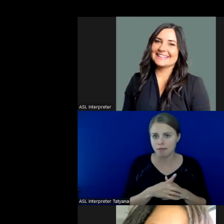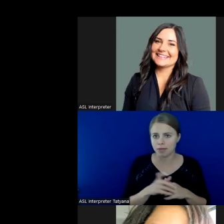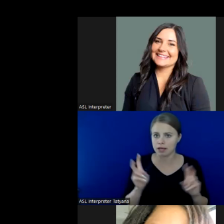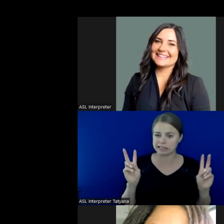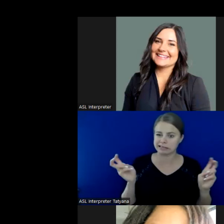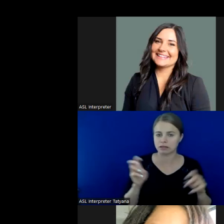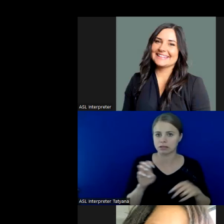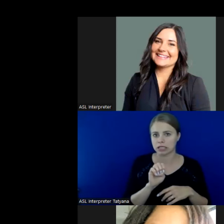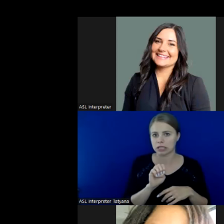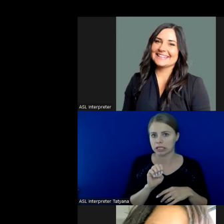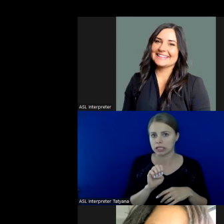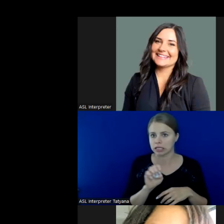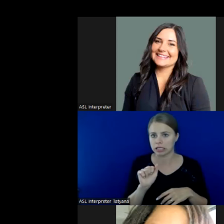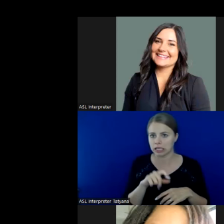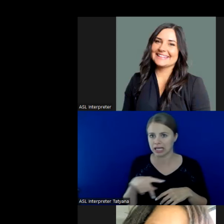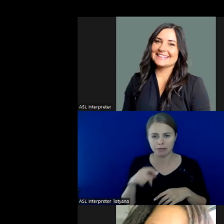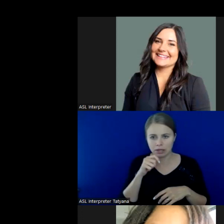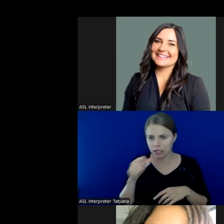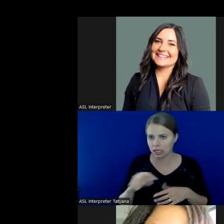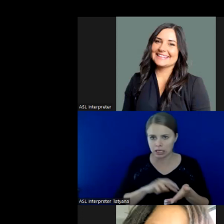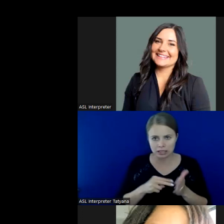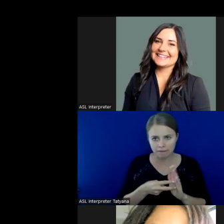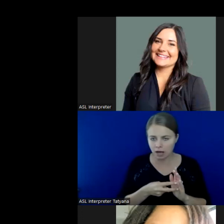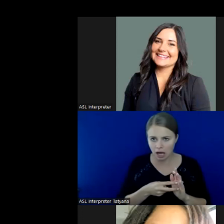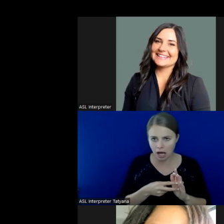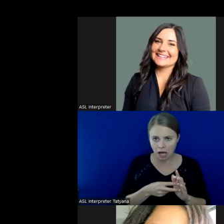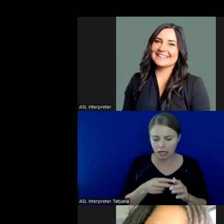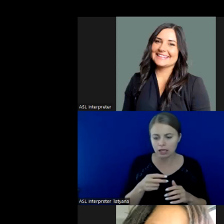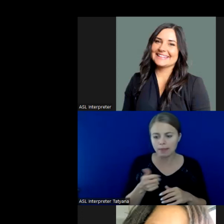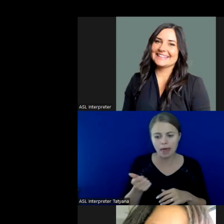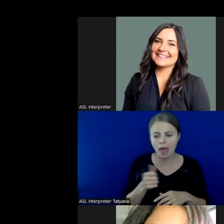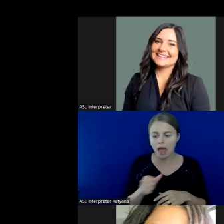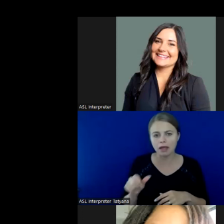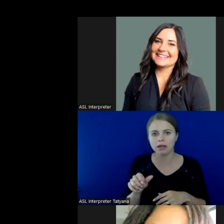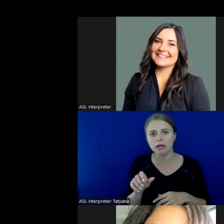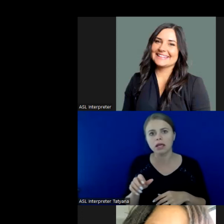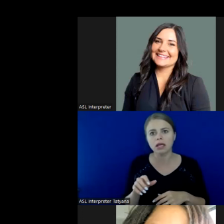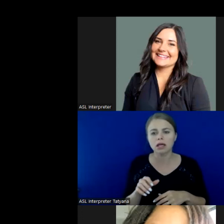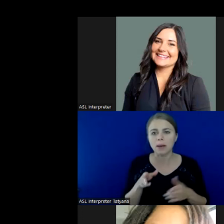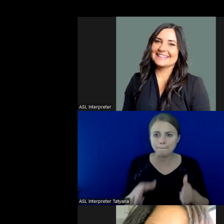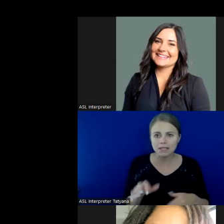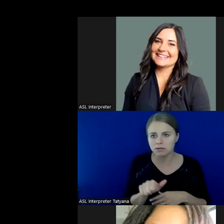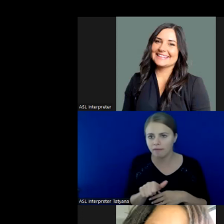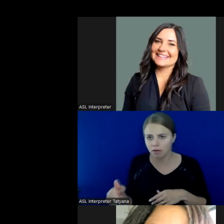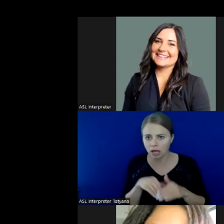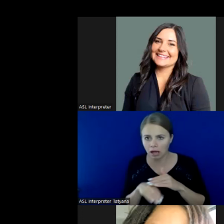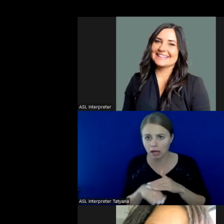"EEAAP" did not define any means of alternate access. So, it may call itself an EEAAP. But it isn't an EEAAP.